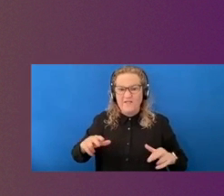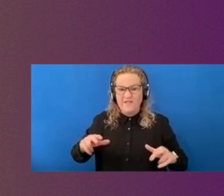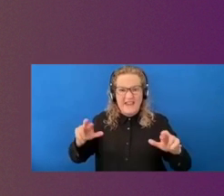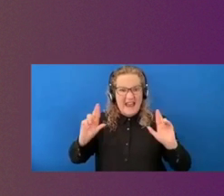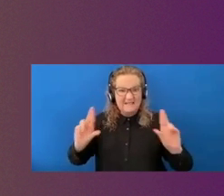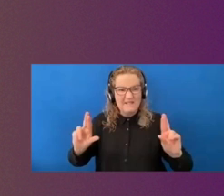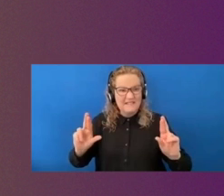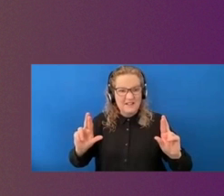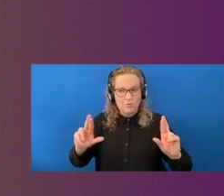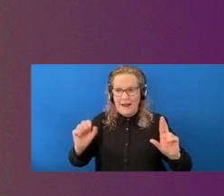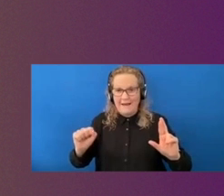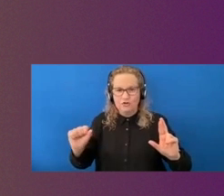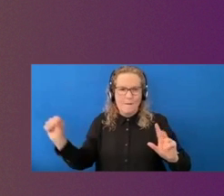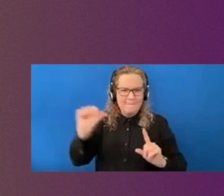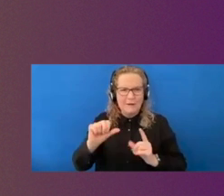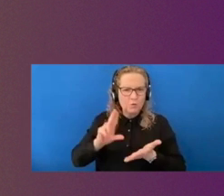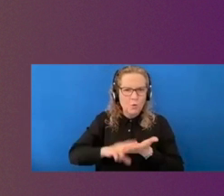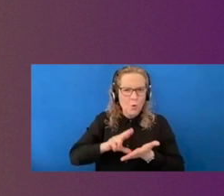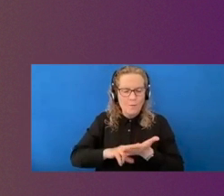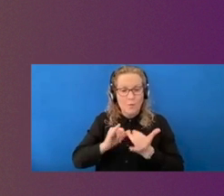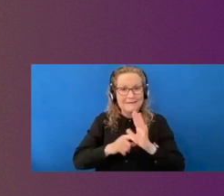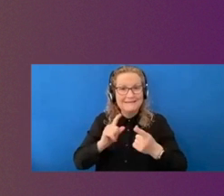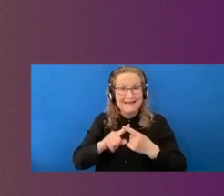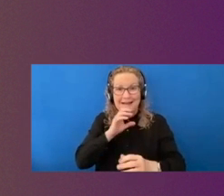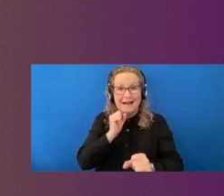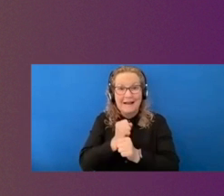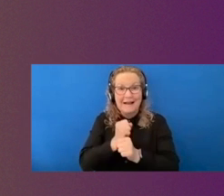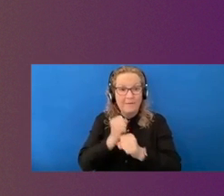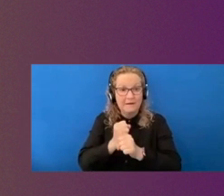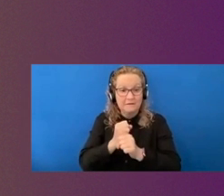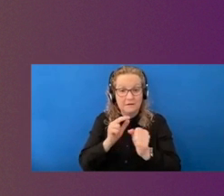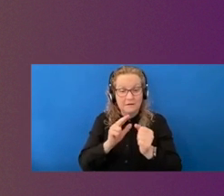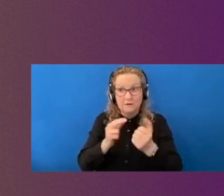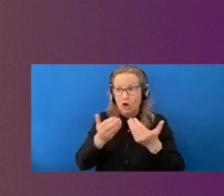for example state government new south wales opening everything basically all at once and